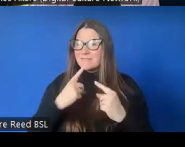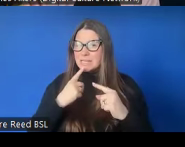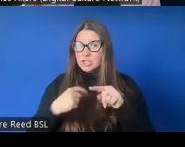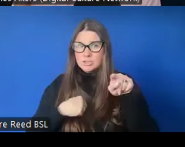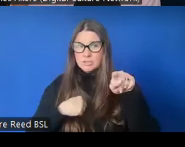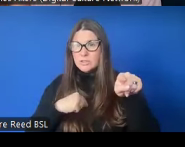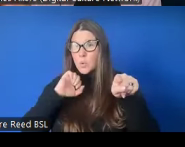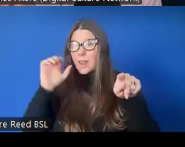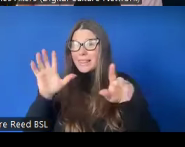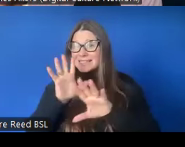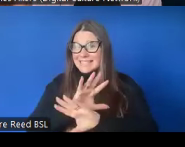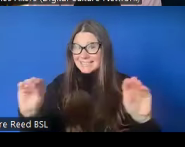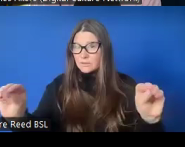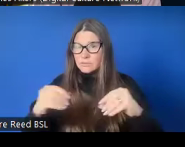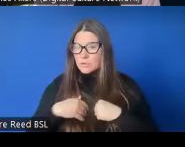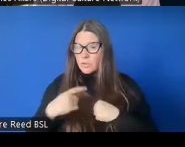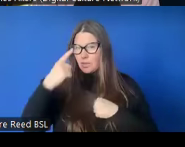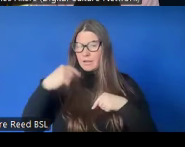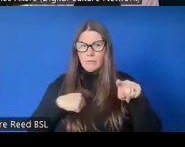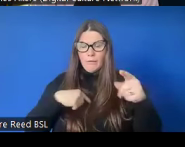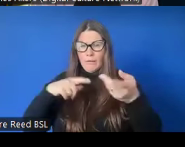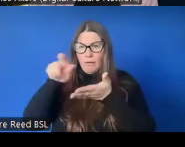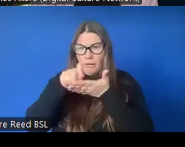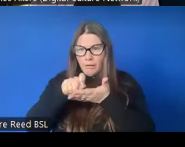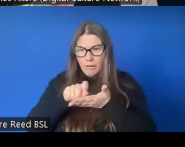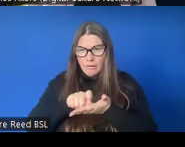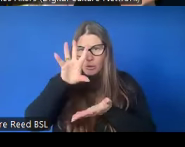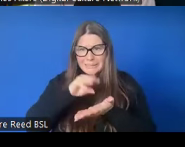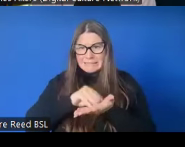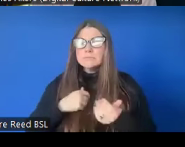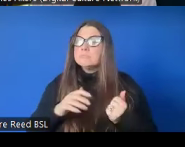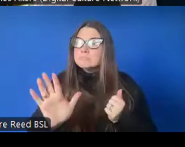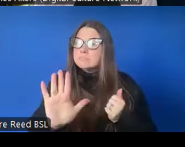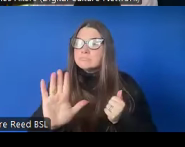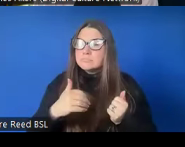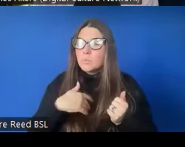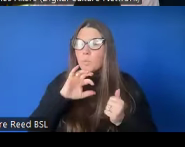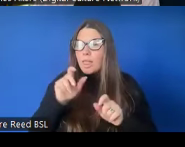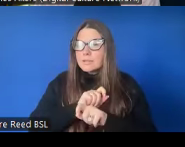We're just going to keep these little pop-up takeaways throughout the presentation for you to read afterwards.